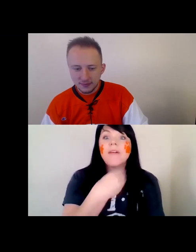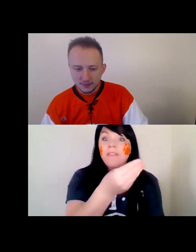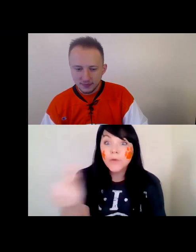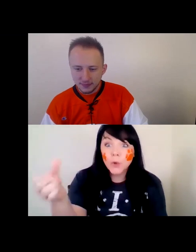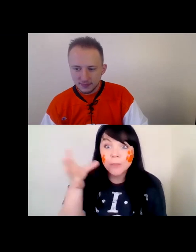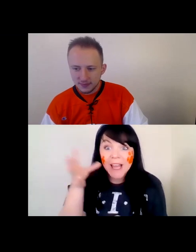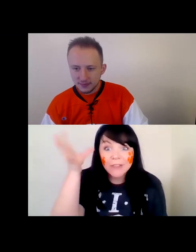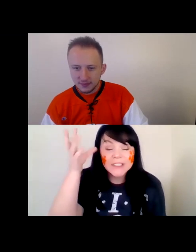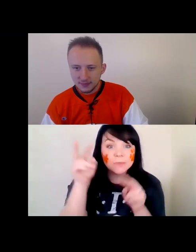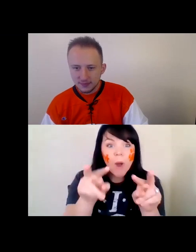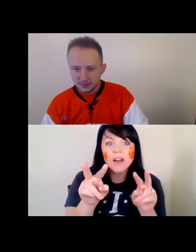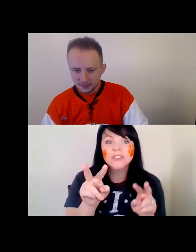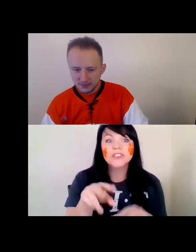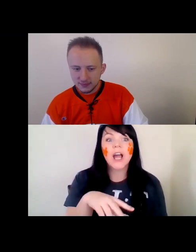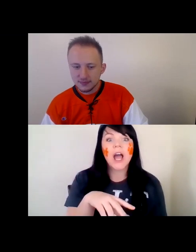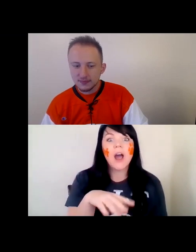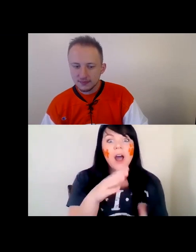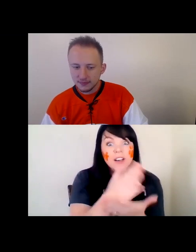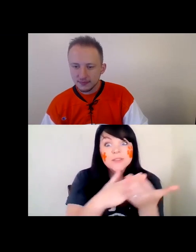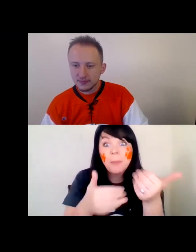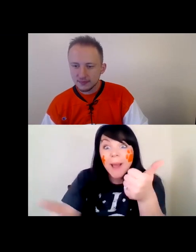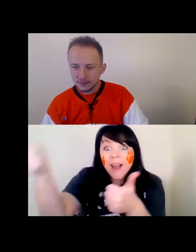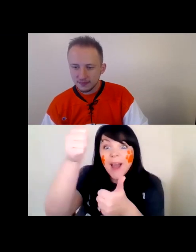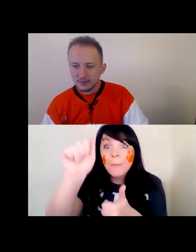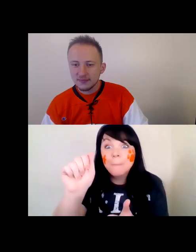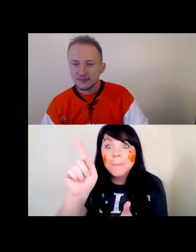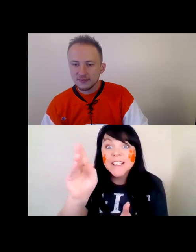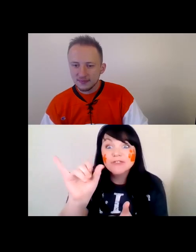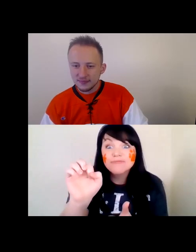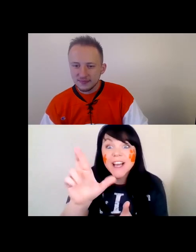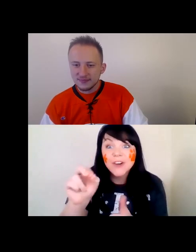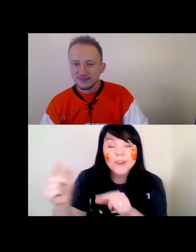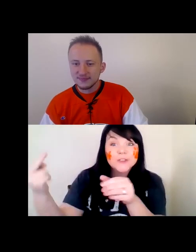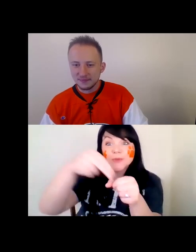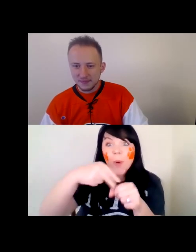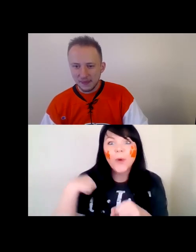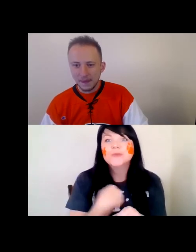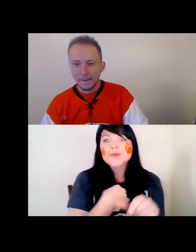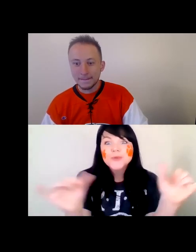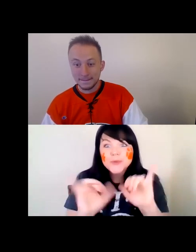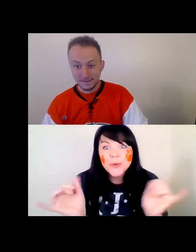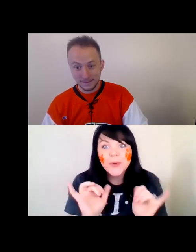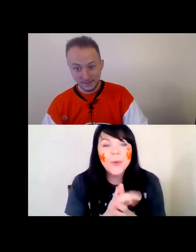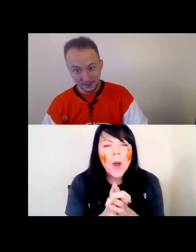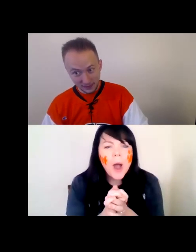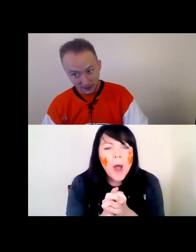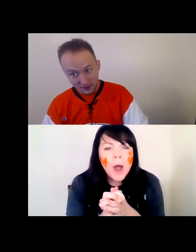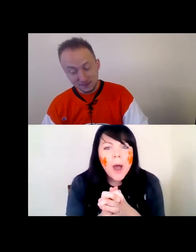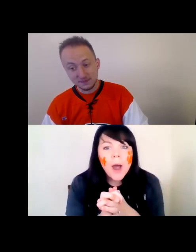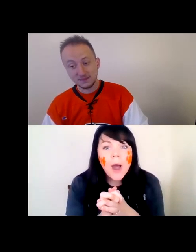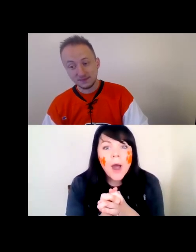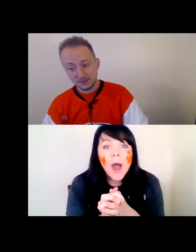Michelle: We have a few parents watching, some administrators joining us today.